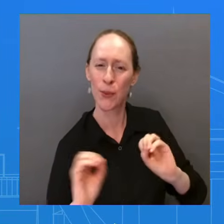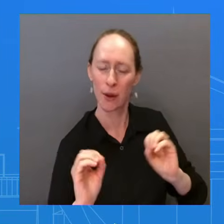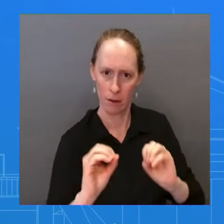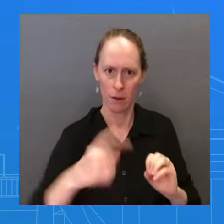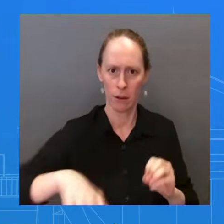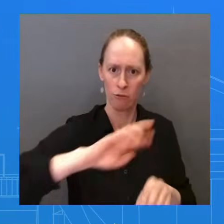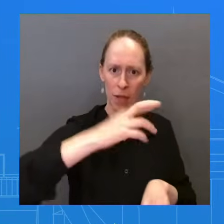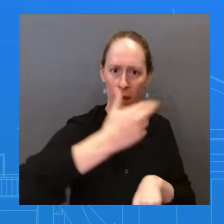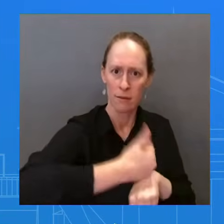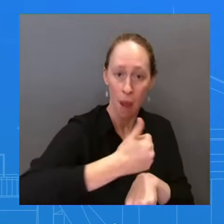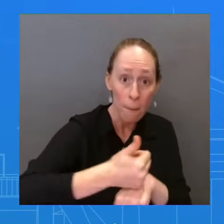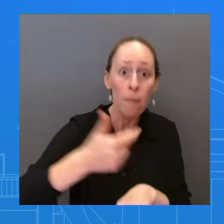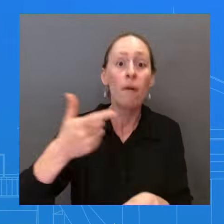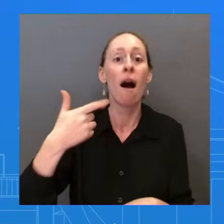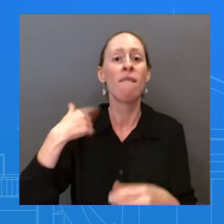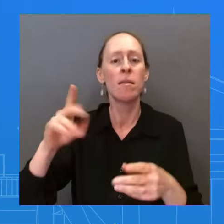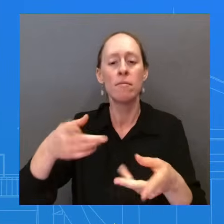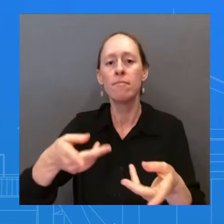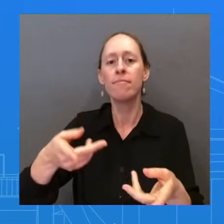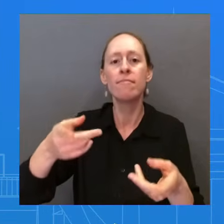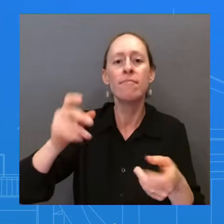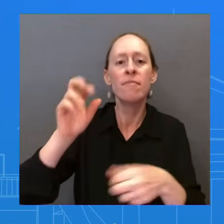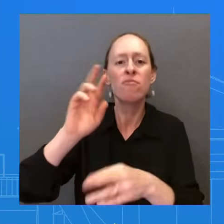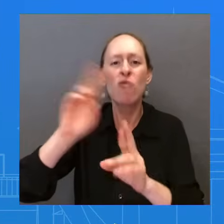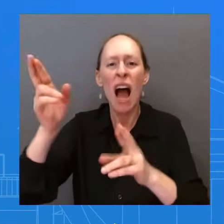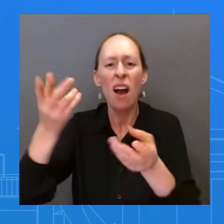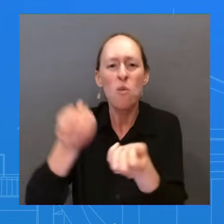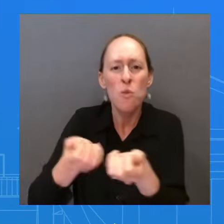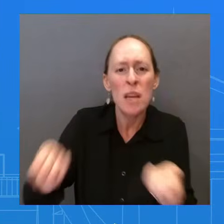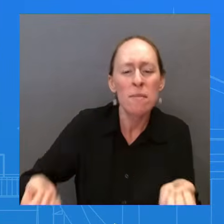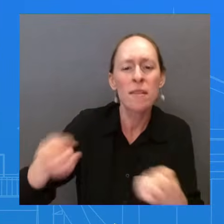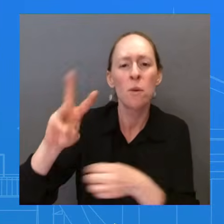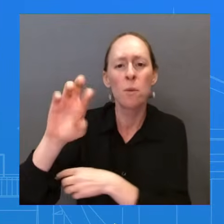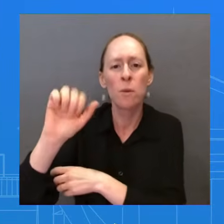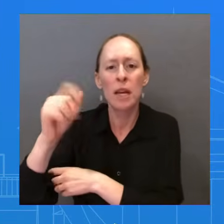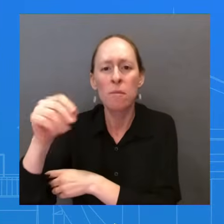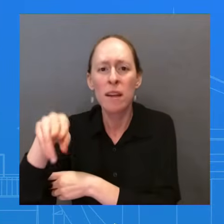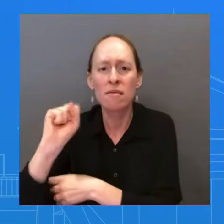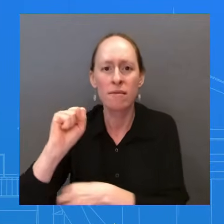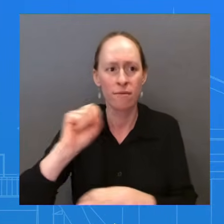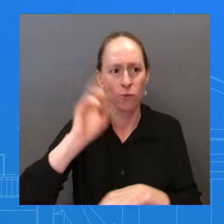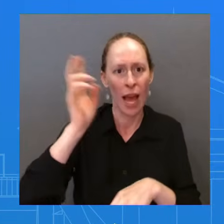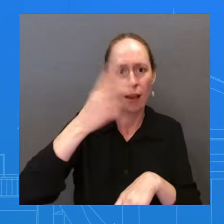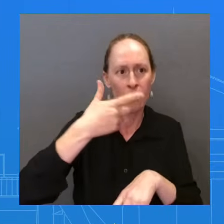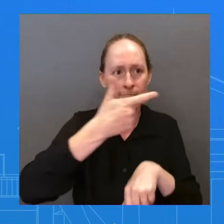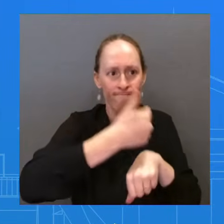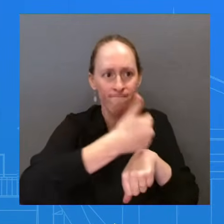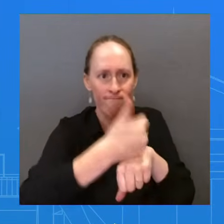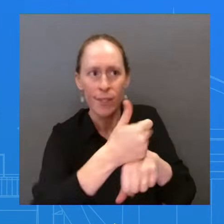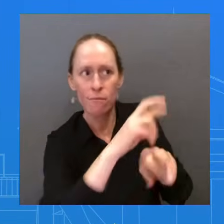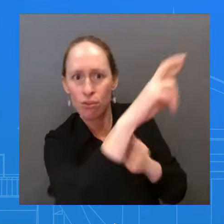I think as you all saw on full display in Hiroshima, at the G7, our allies and partners stand firmly behind us in this effort.